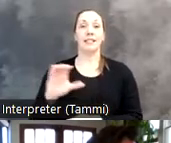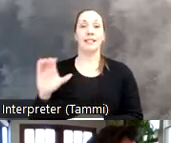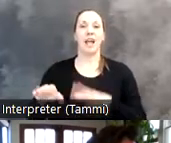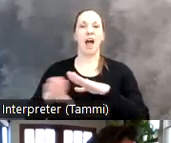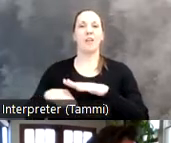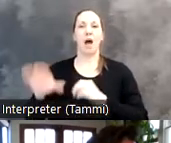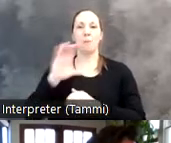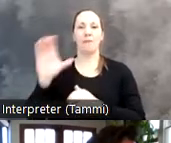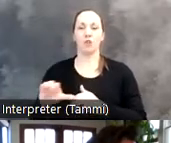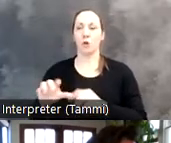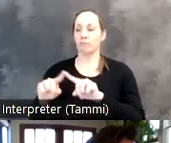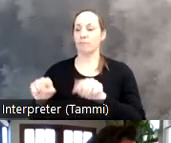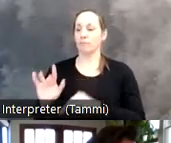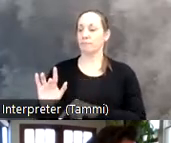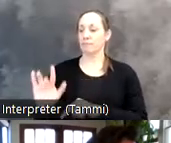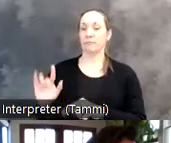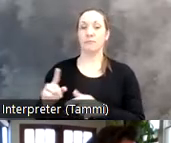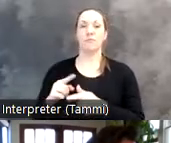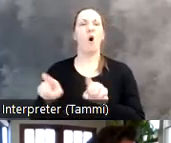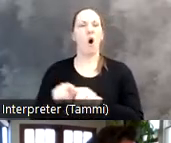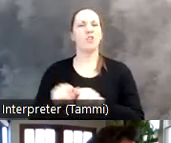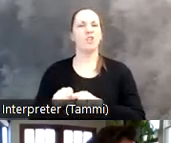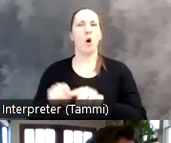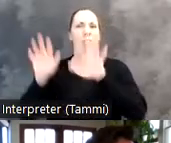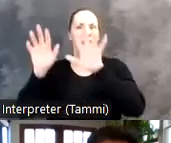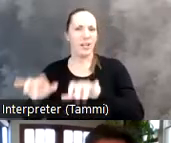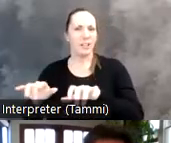is provided to enable closed caption, select the CC icon at the bottom of